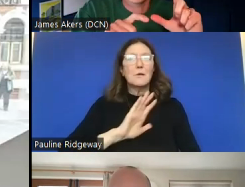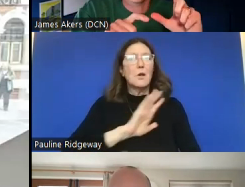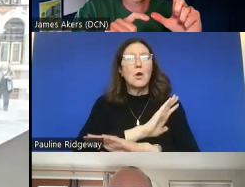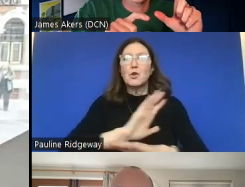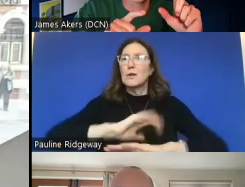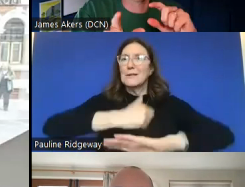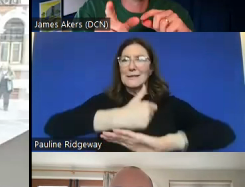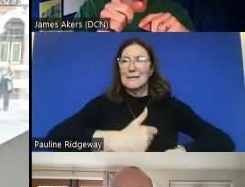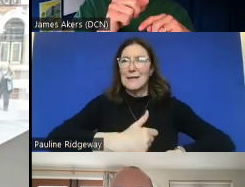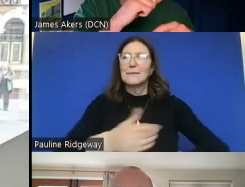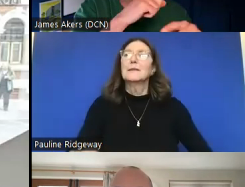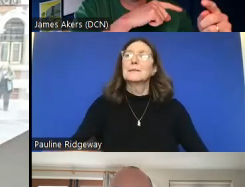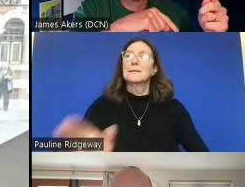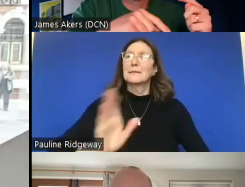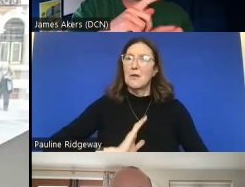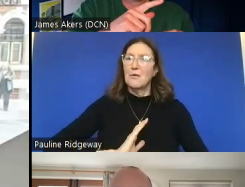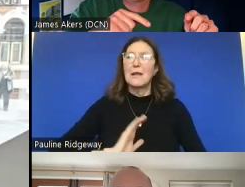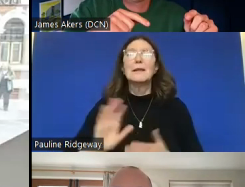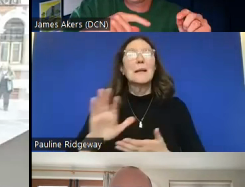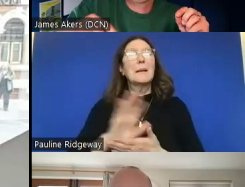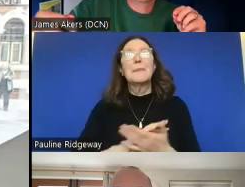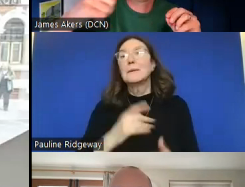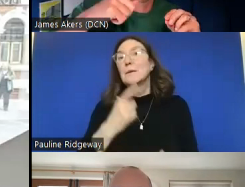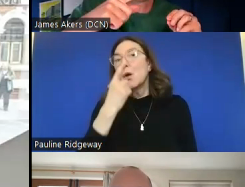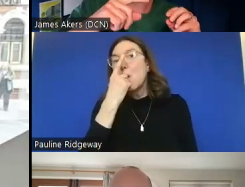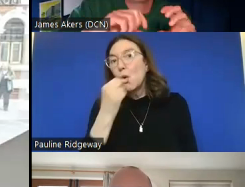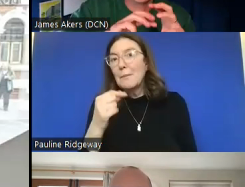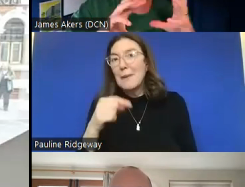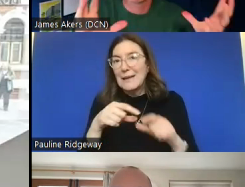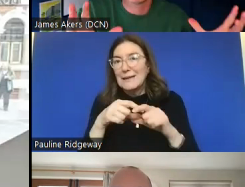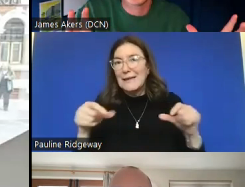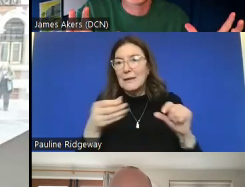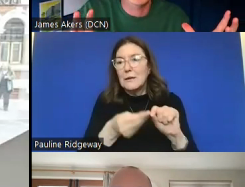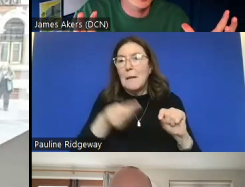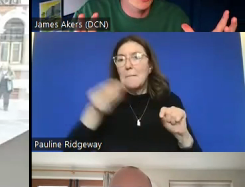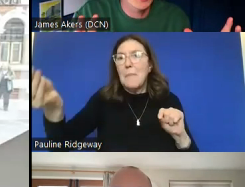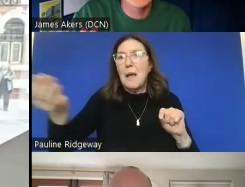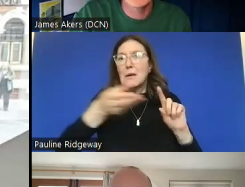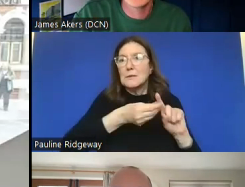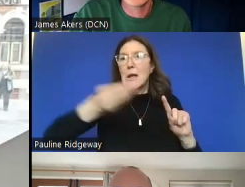it's either a ticketing system that it's passing data through and they're just appearing out of nowhere,